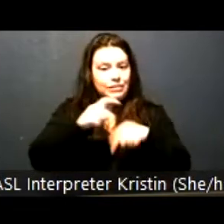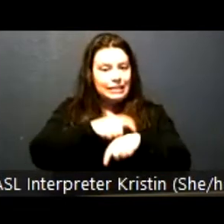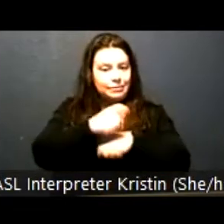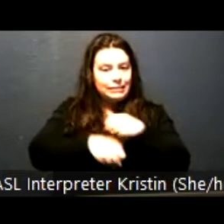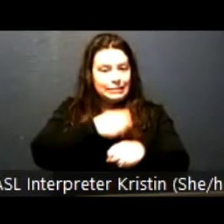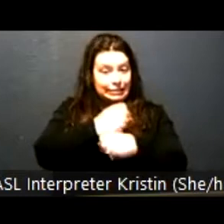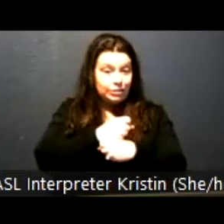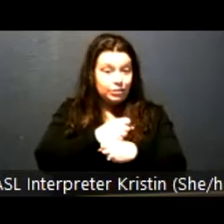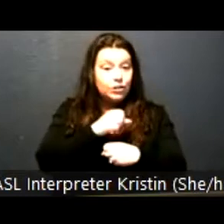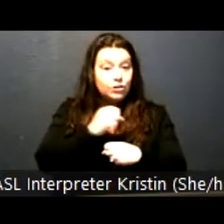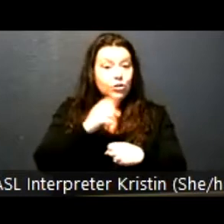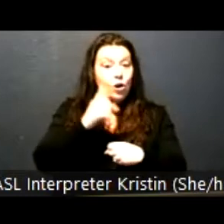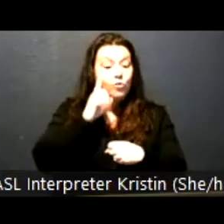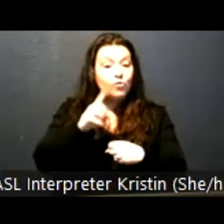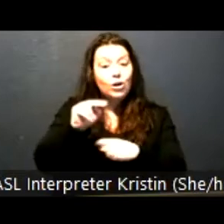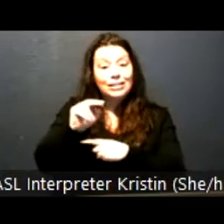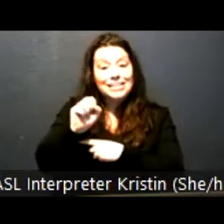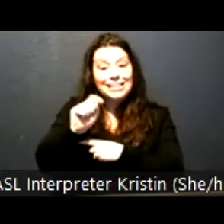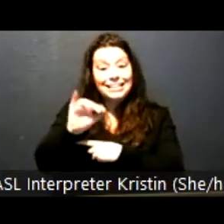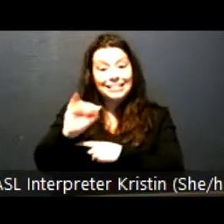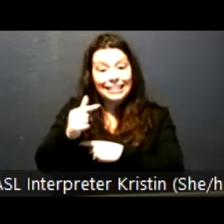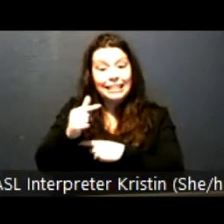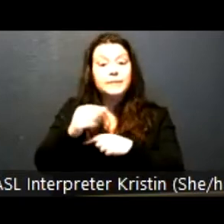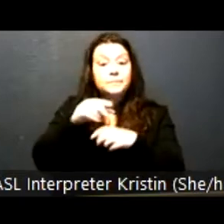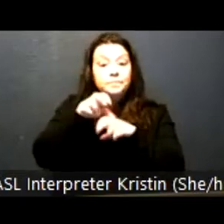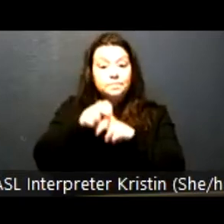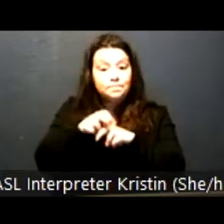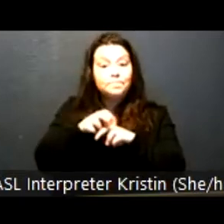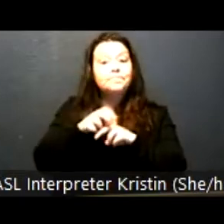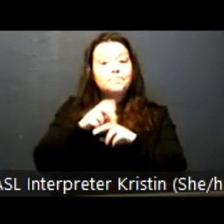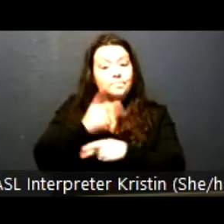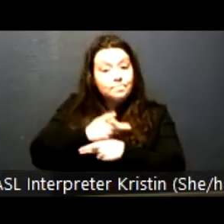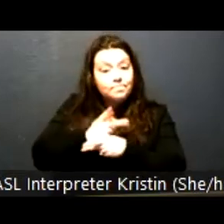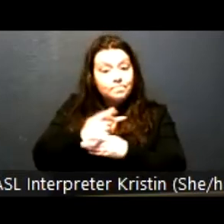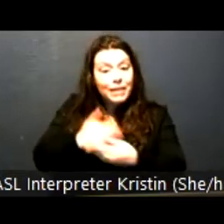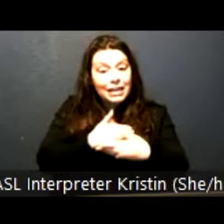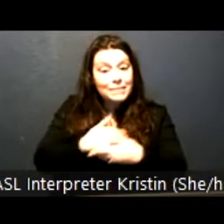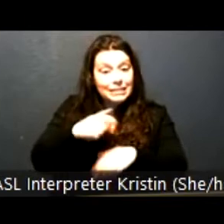so they look really you know beautiful, or handsome, and during the rest of the year they don't need